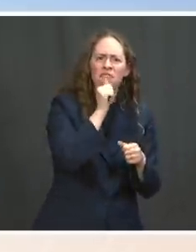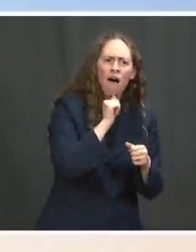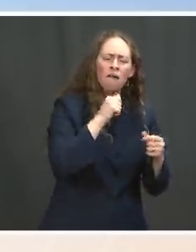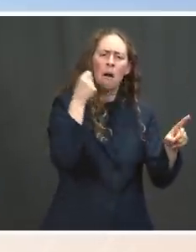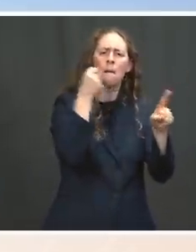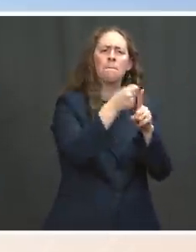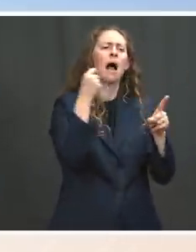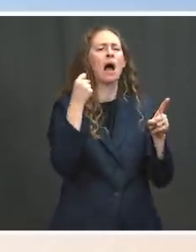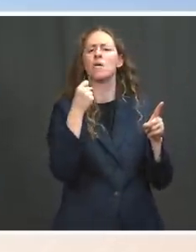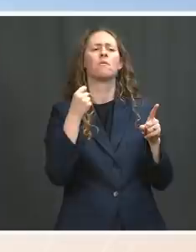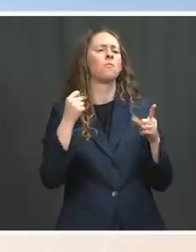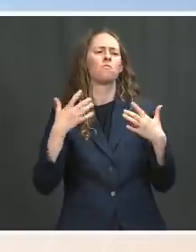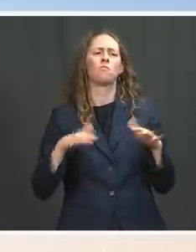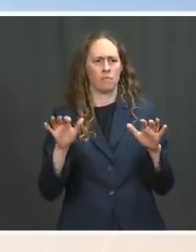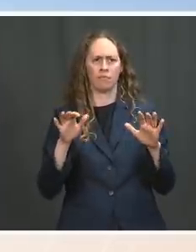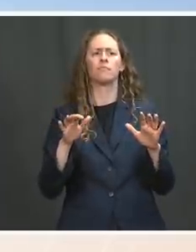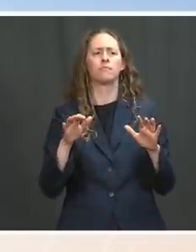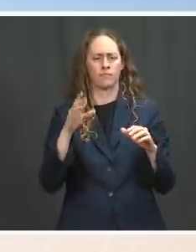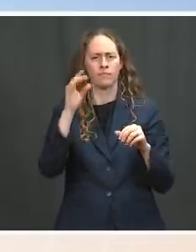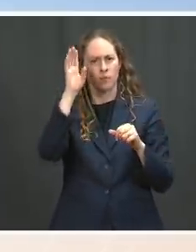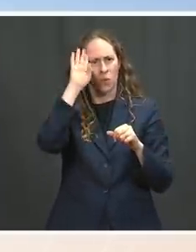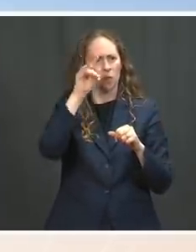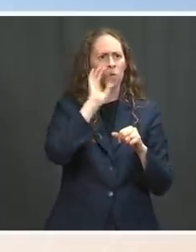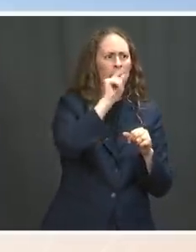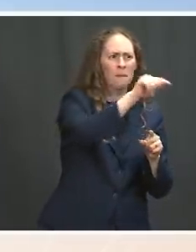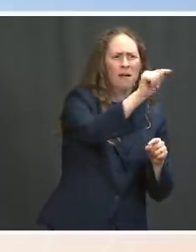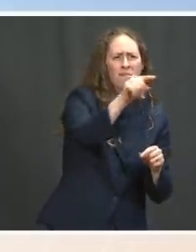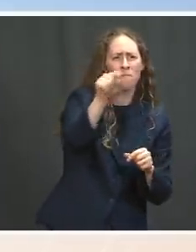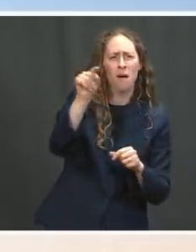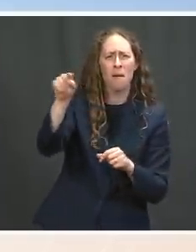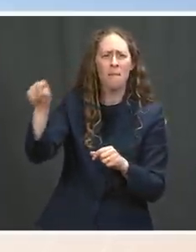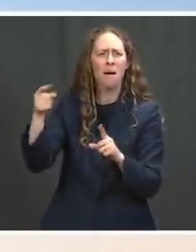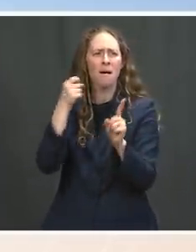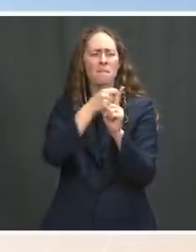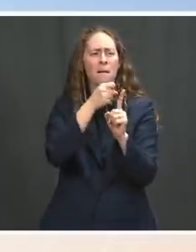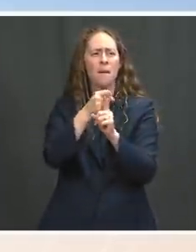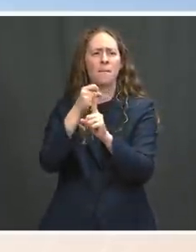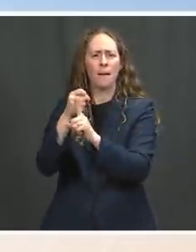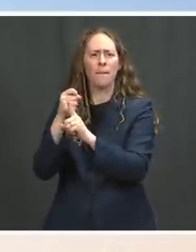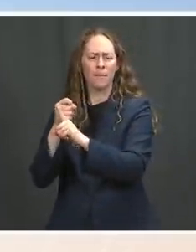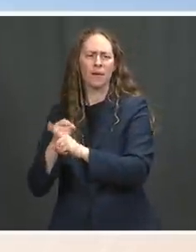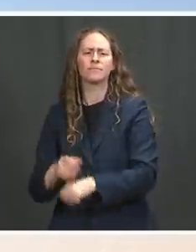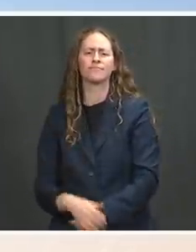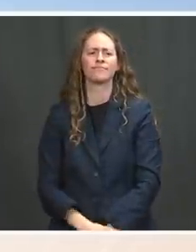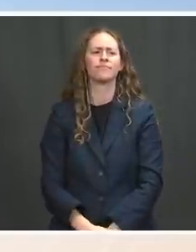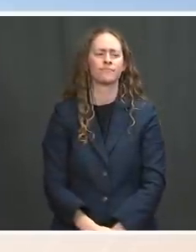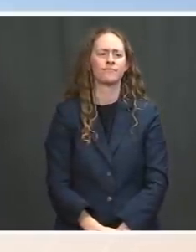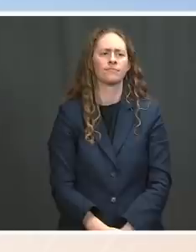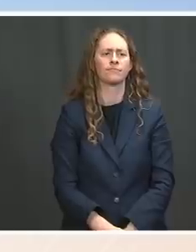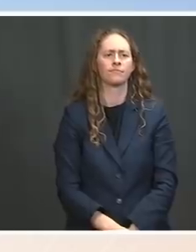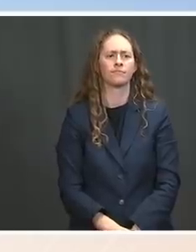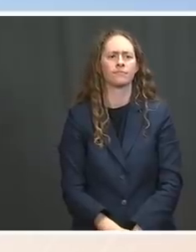We could not predict when the company would be able to come back online. They obviously need to make those determinations themselves.